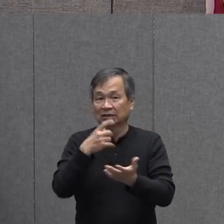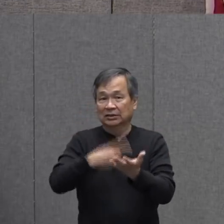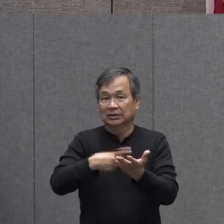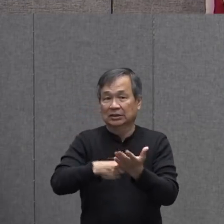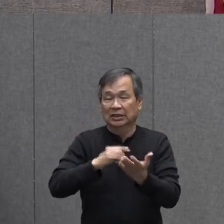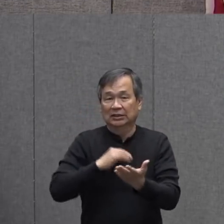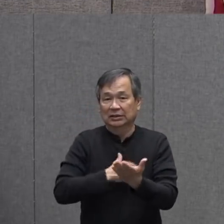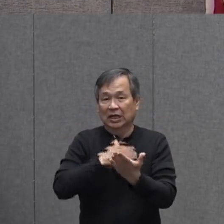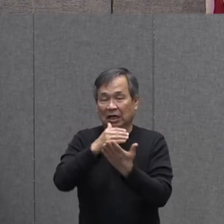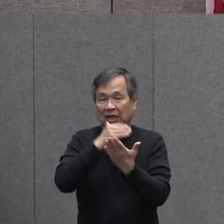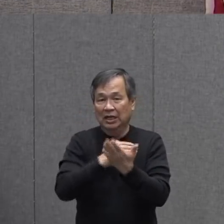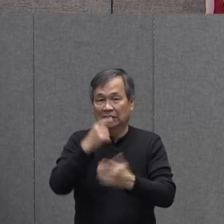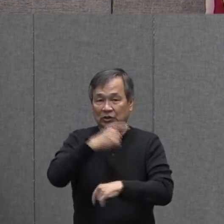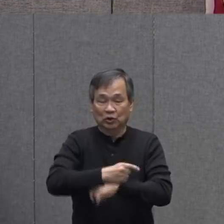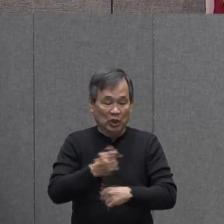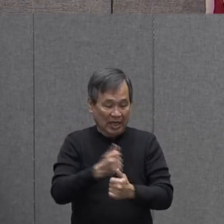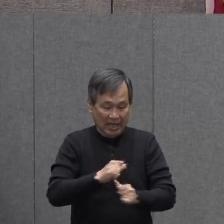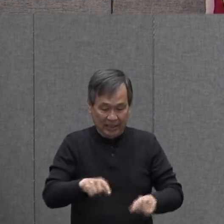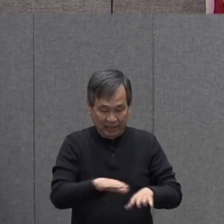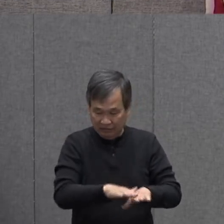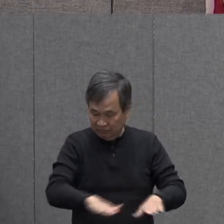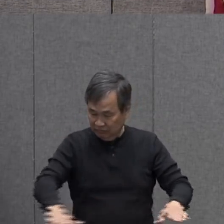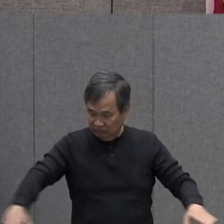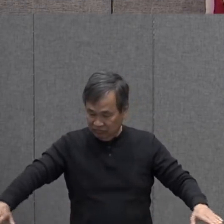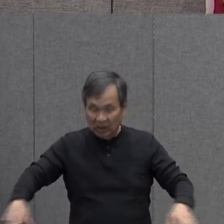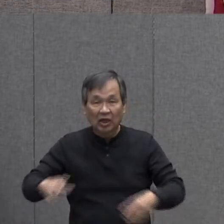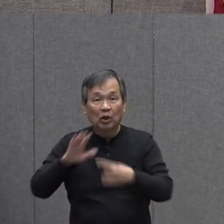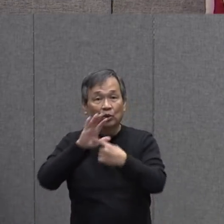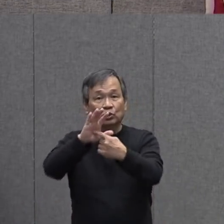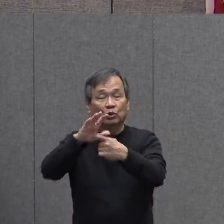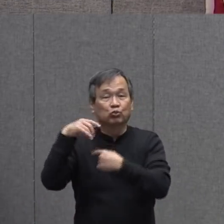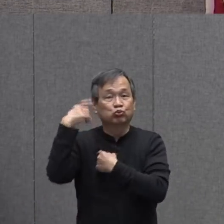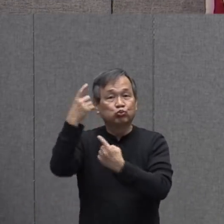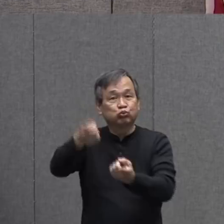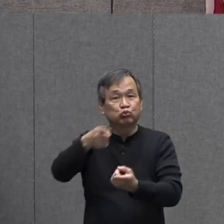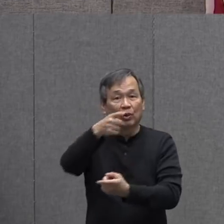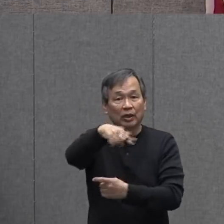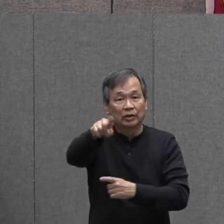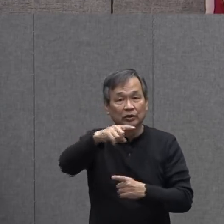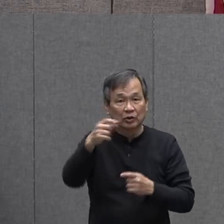So any of the objects I've shown you so far, do you have a what question?